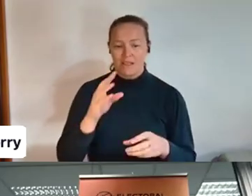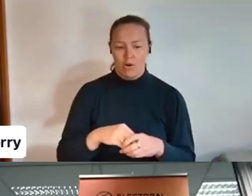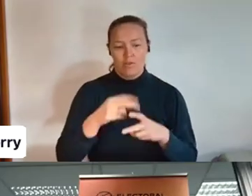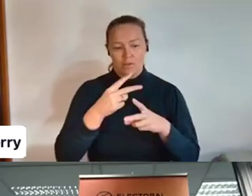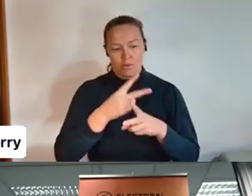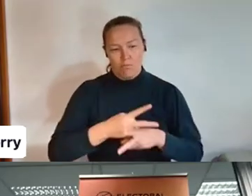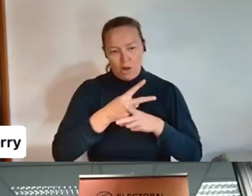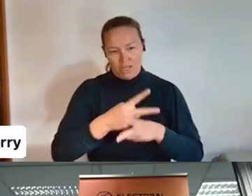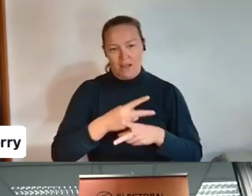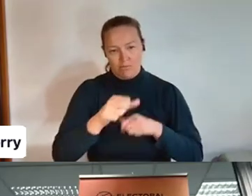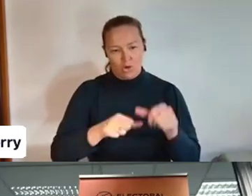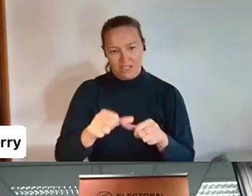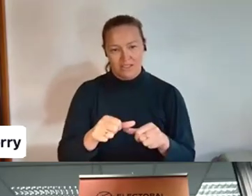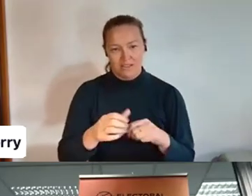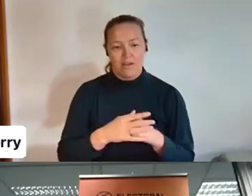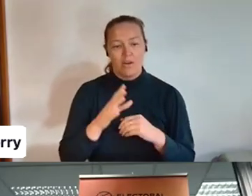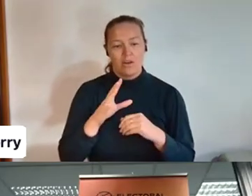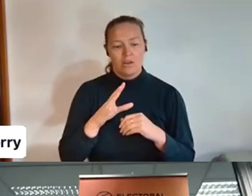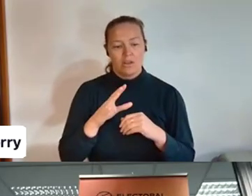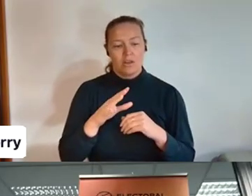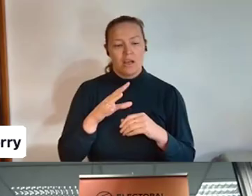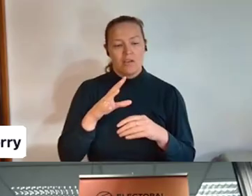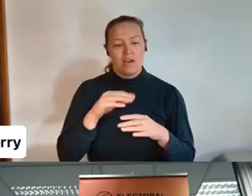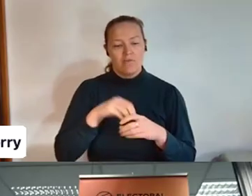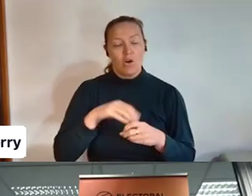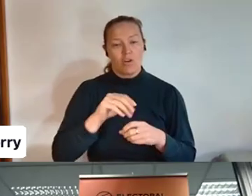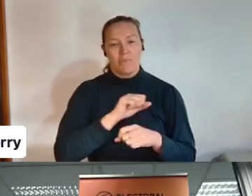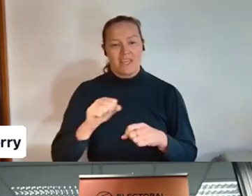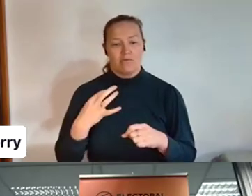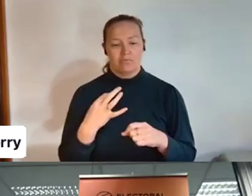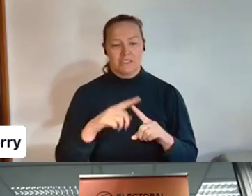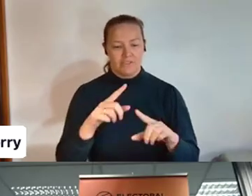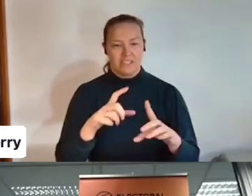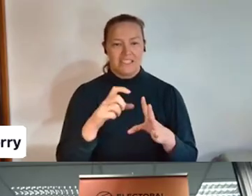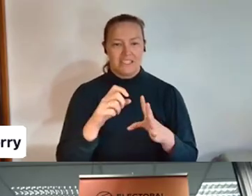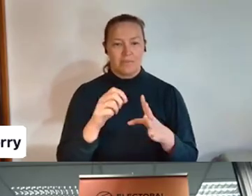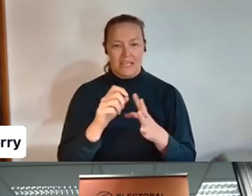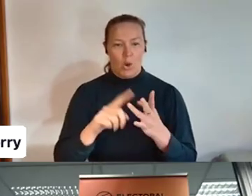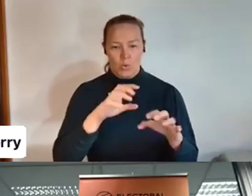through their representative organisations. This is where the DPO Coalition comes in.